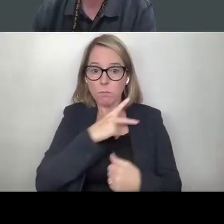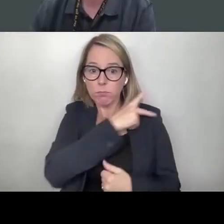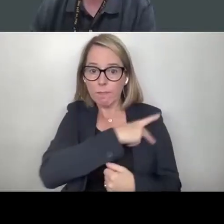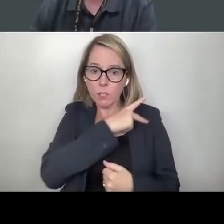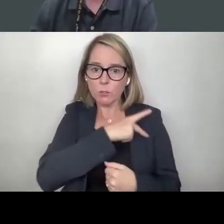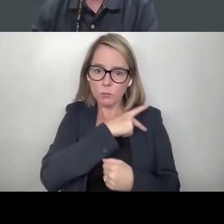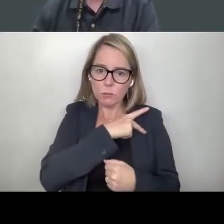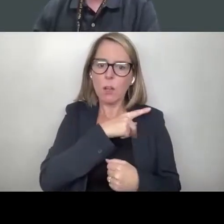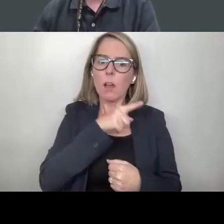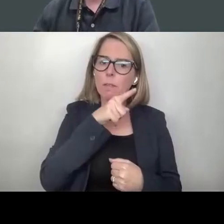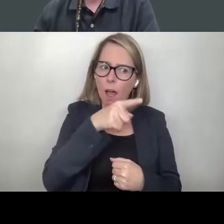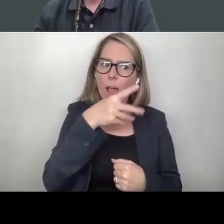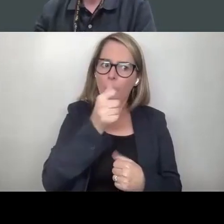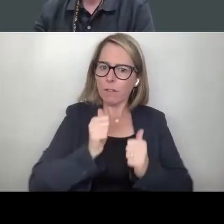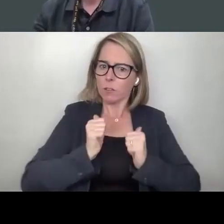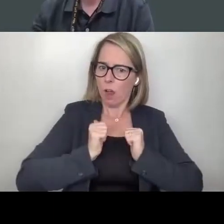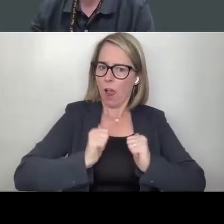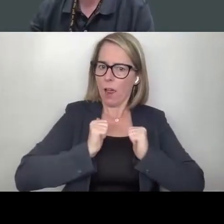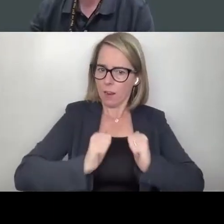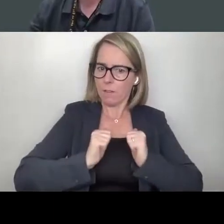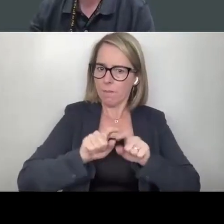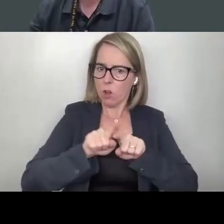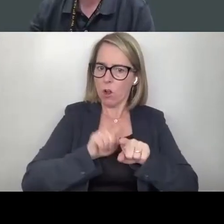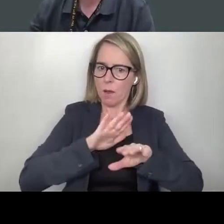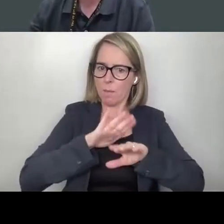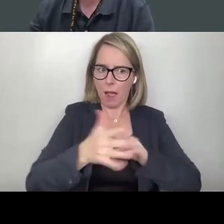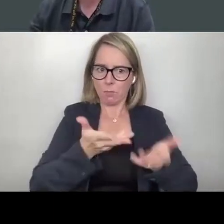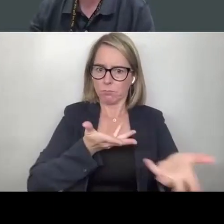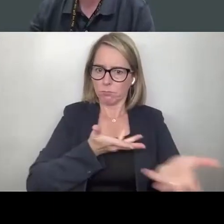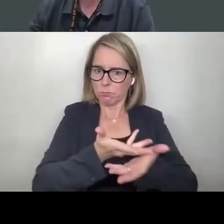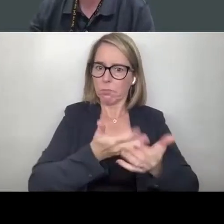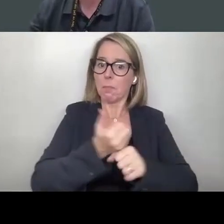Now, this is a shift from having a few people equipped in that area to making sure that all